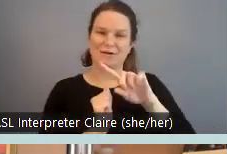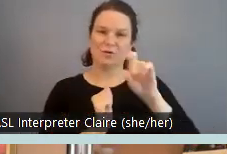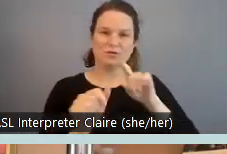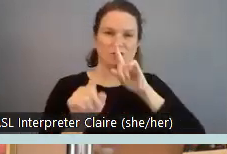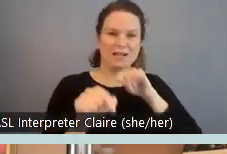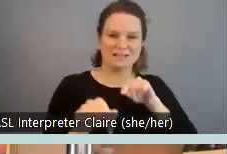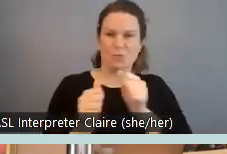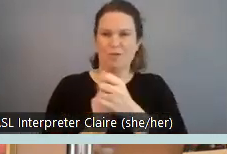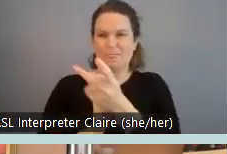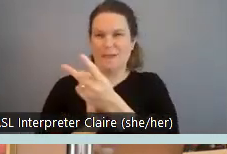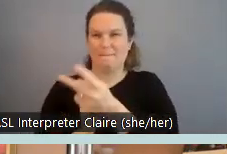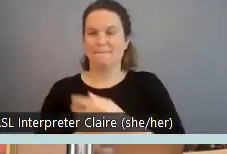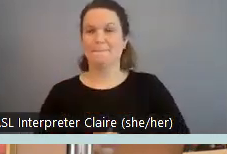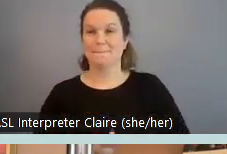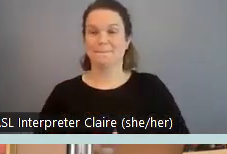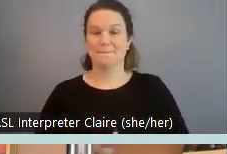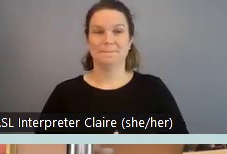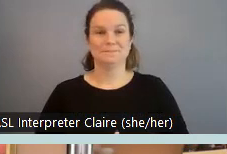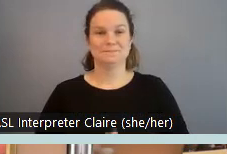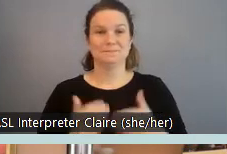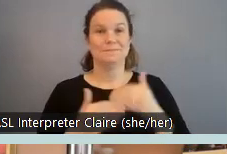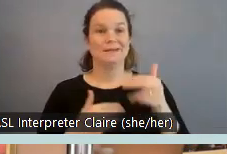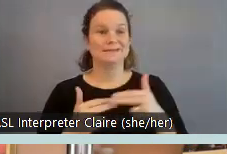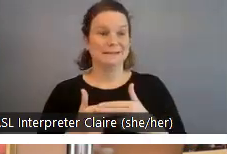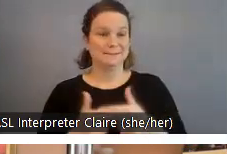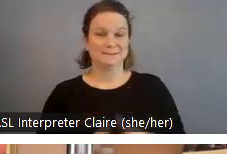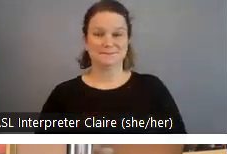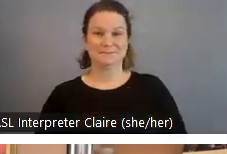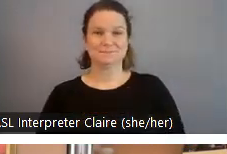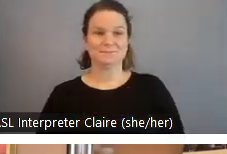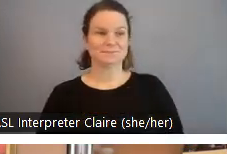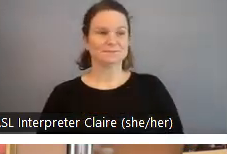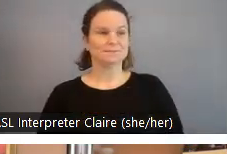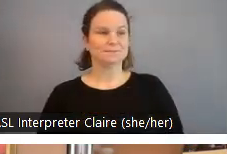them. Next slide, thanks!